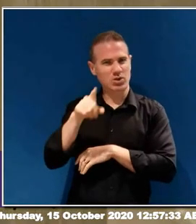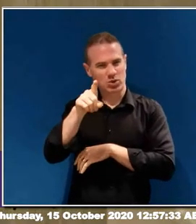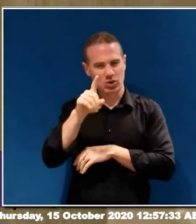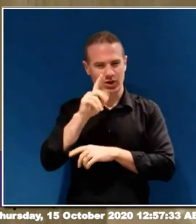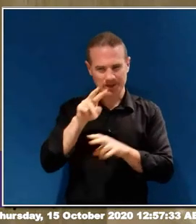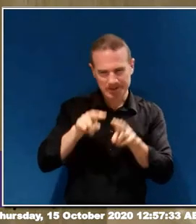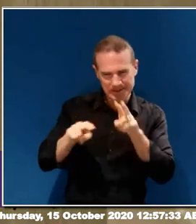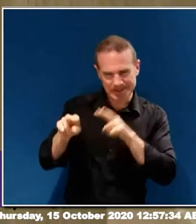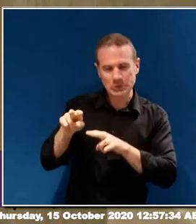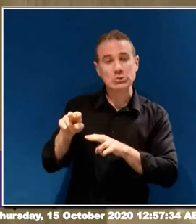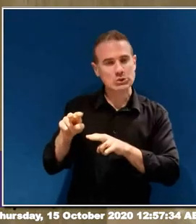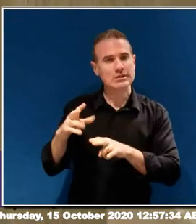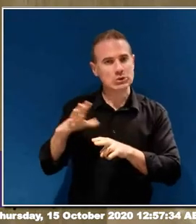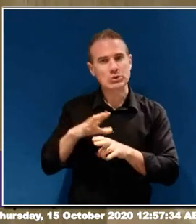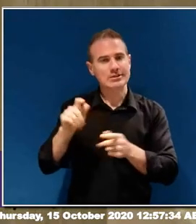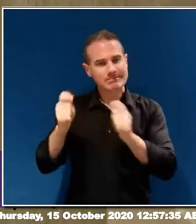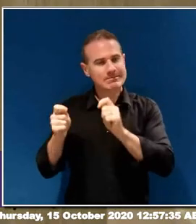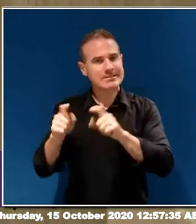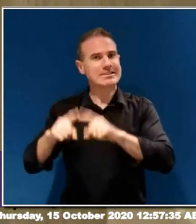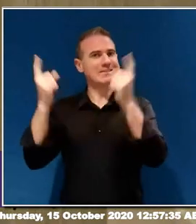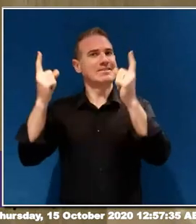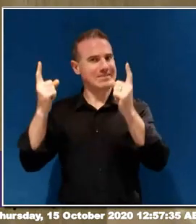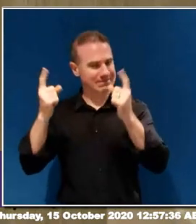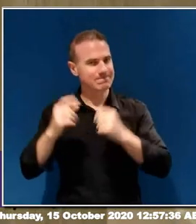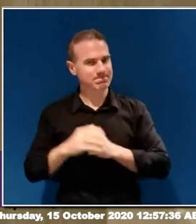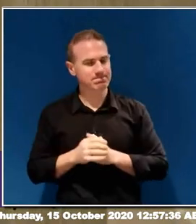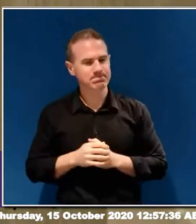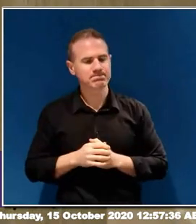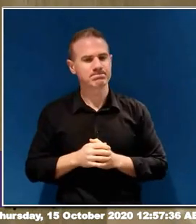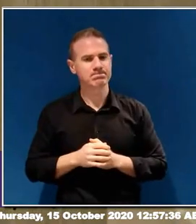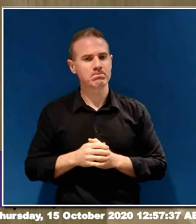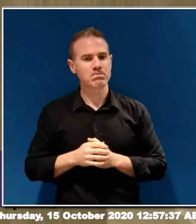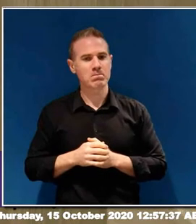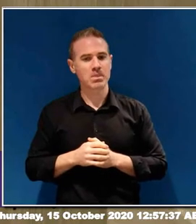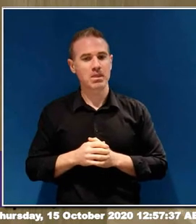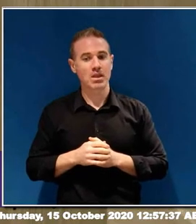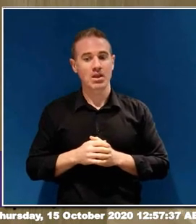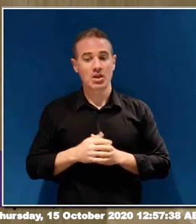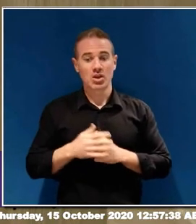I want to, in my remaining time - and Chair, I'm going to ask for some